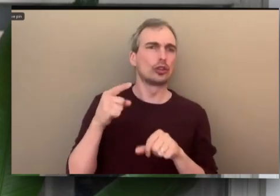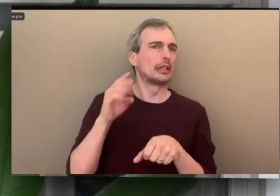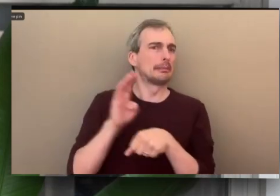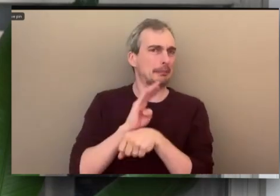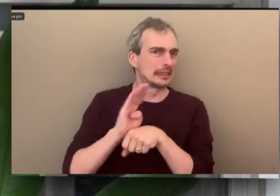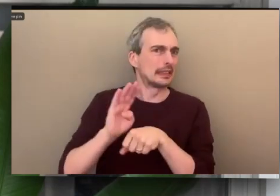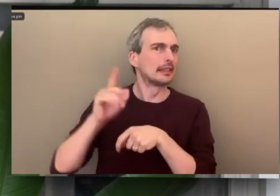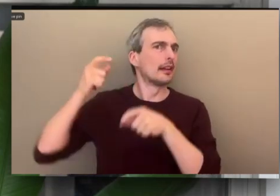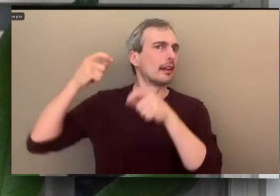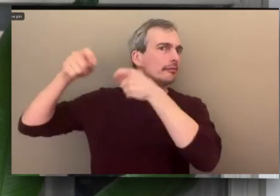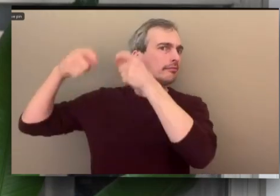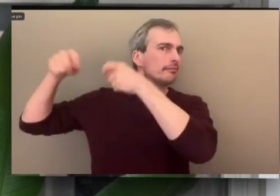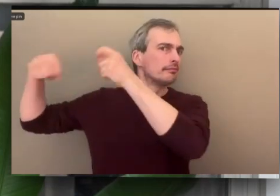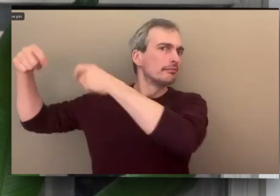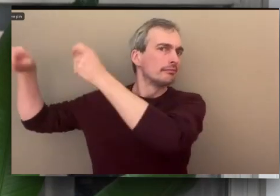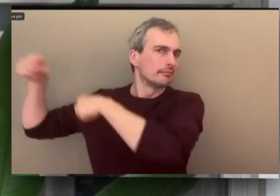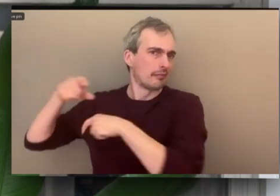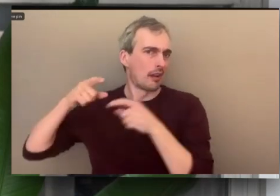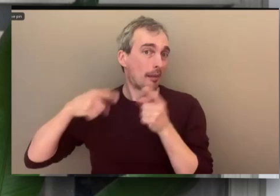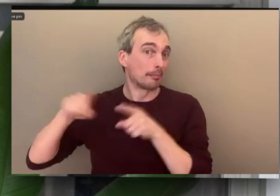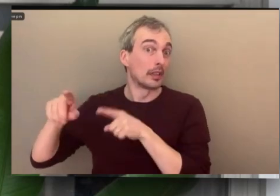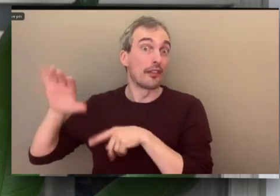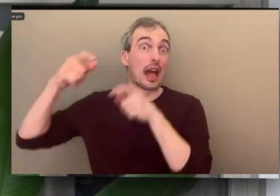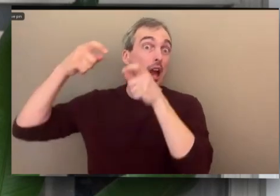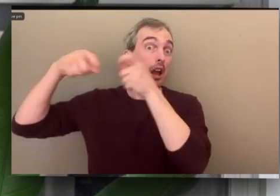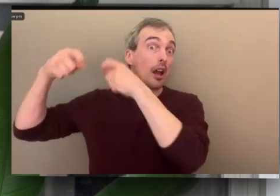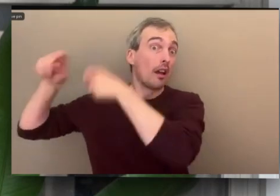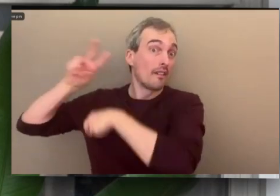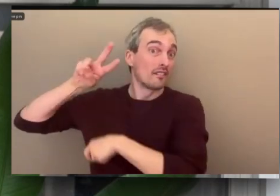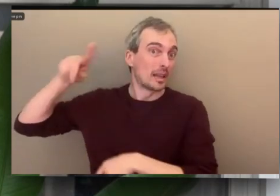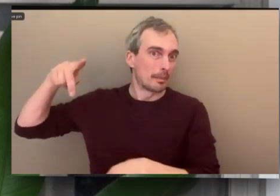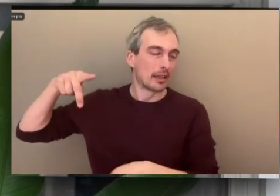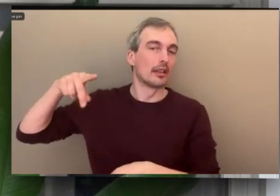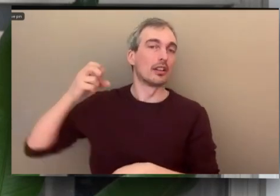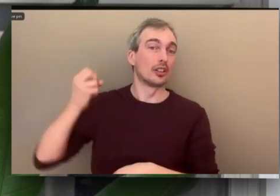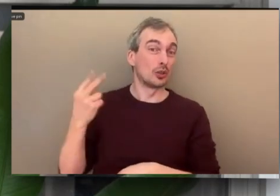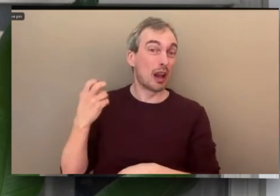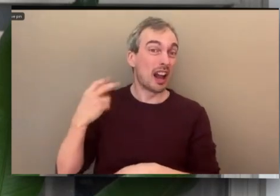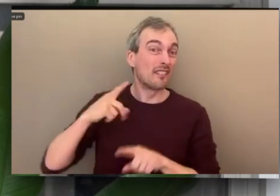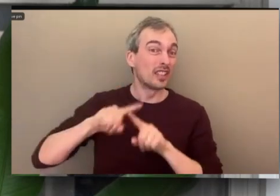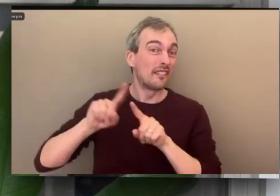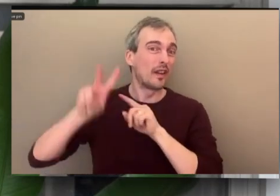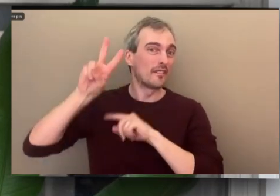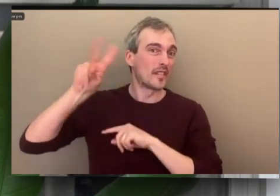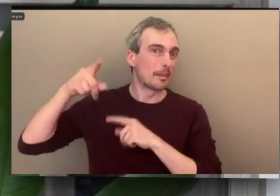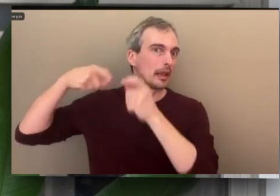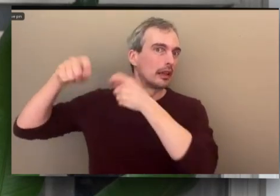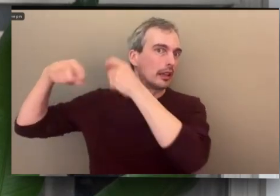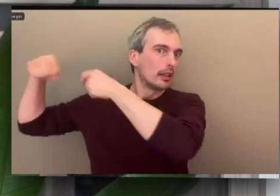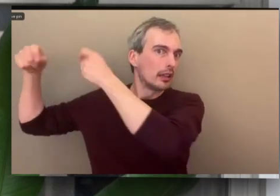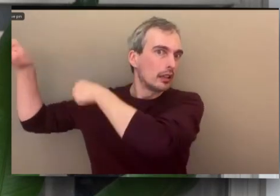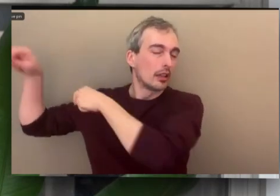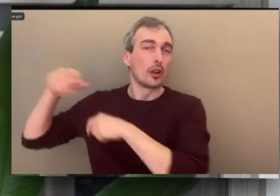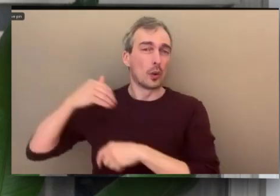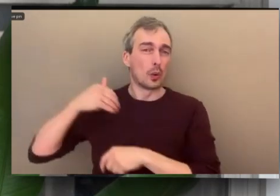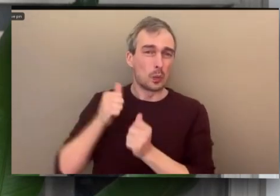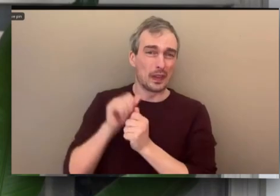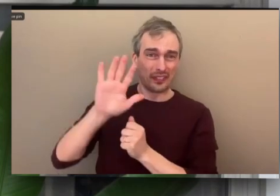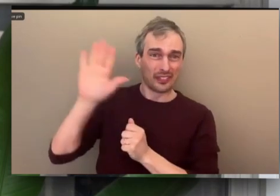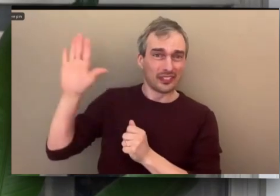And the reason why I say that is because: I've had 12 different VPs, with 12 different focus areas. And not any one of those 12 VPs ever thought about accessibility